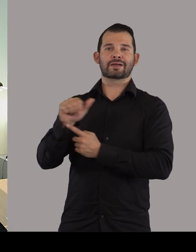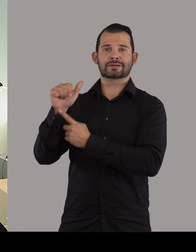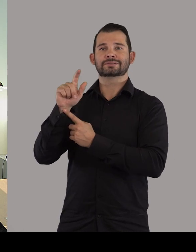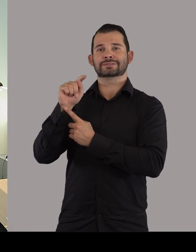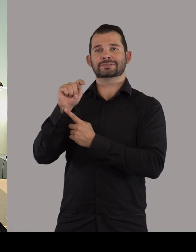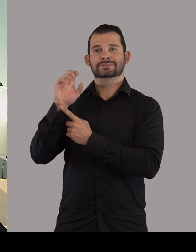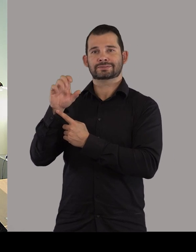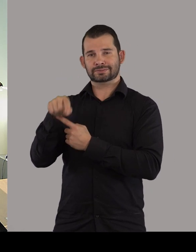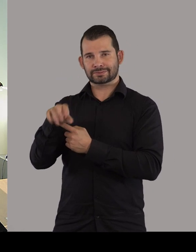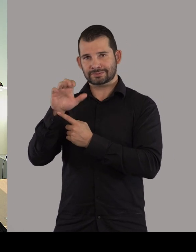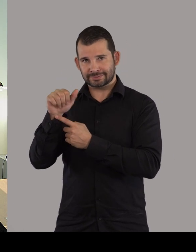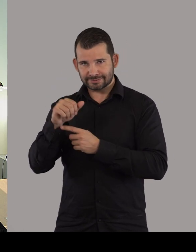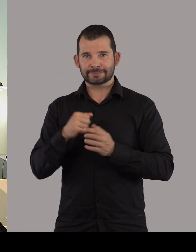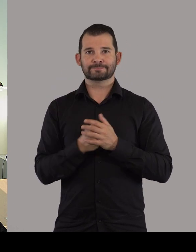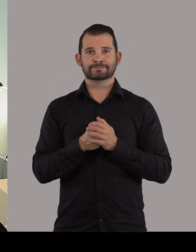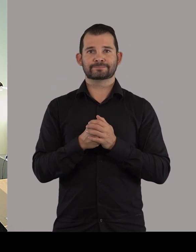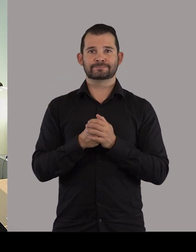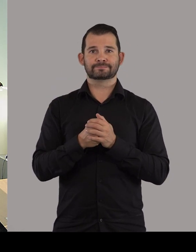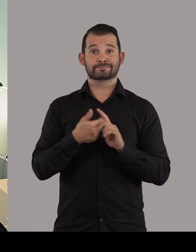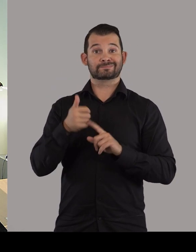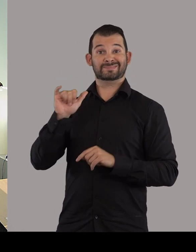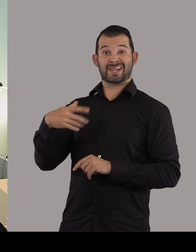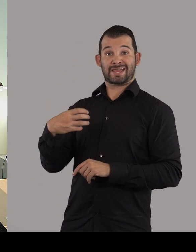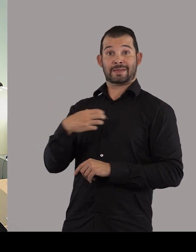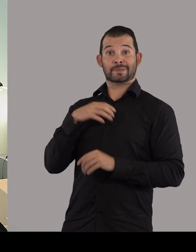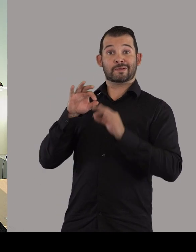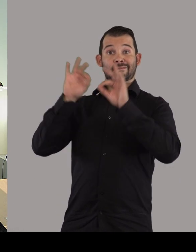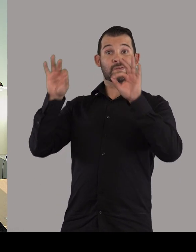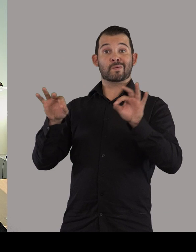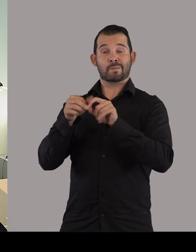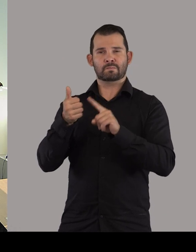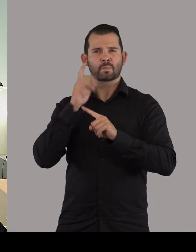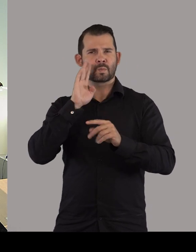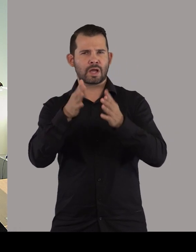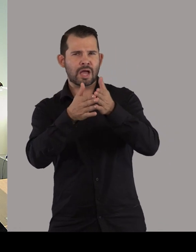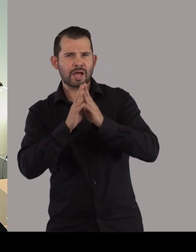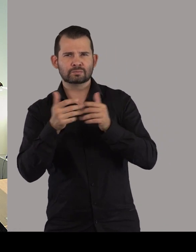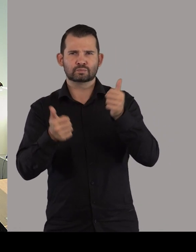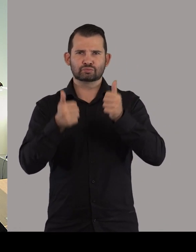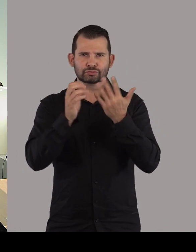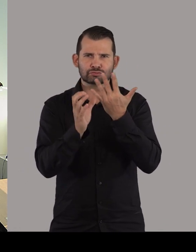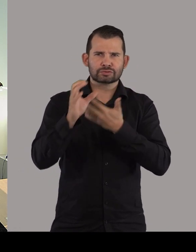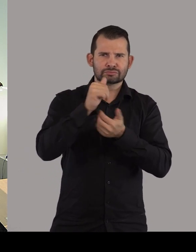The appeal form will ask you what eligibility category you are appealing,